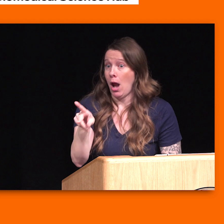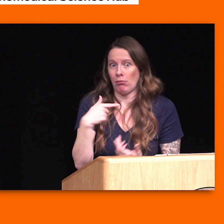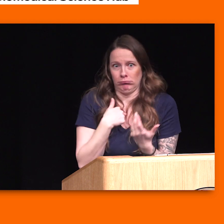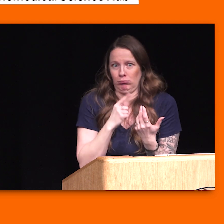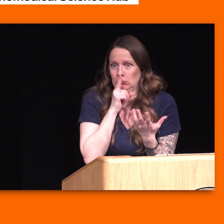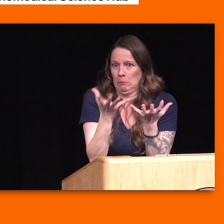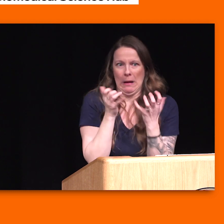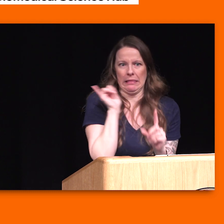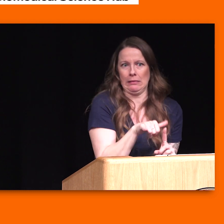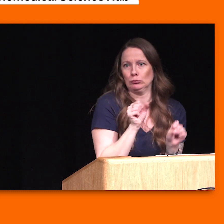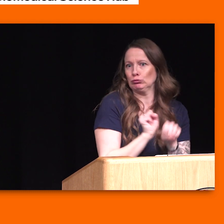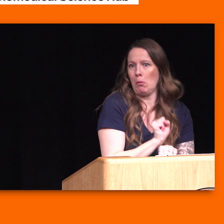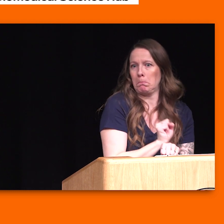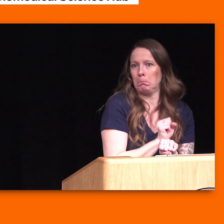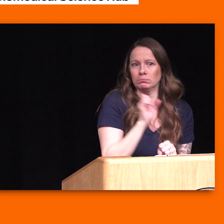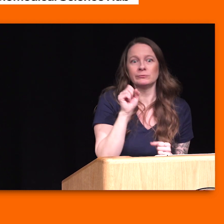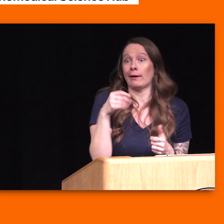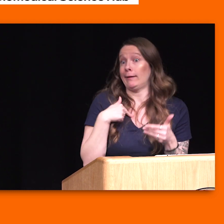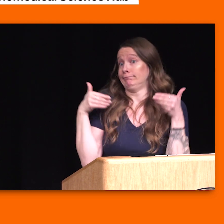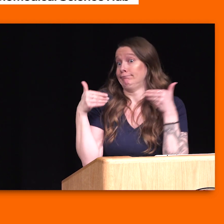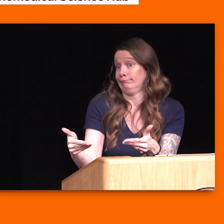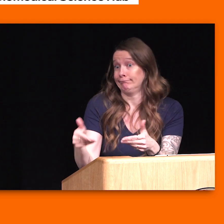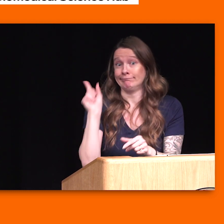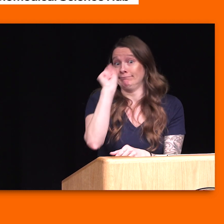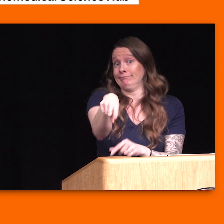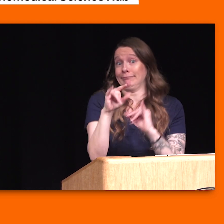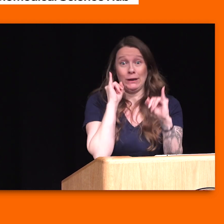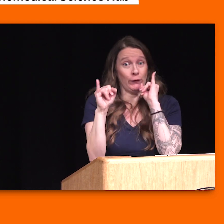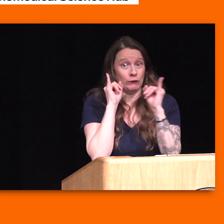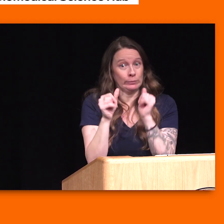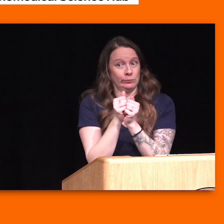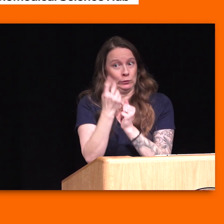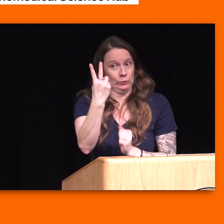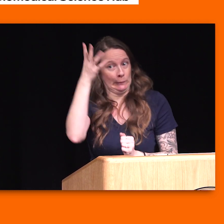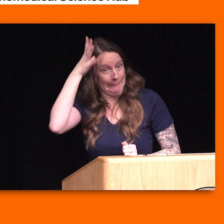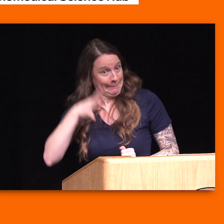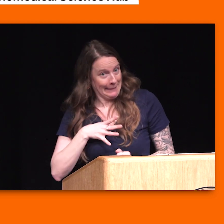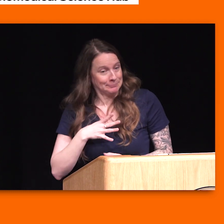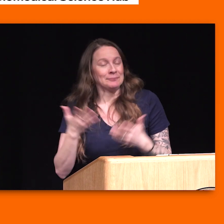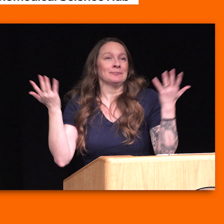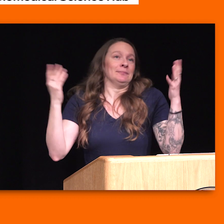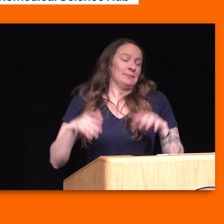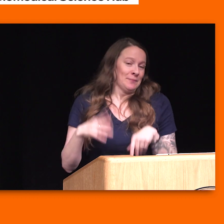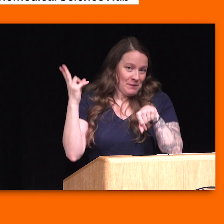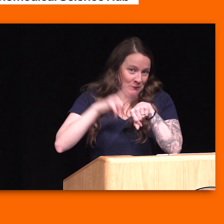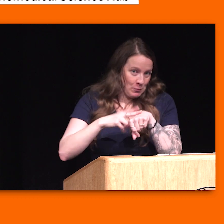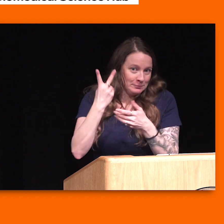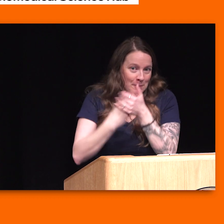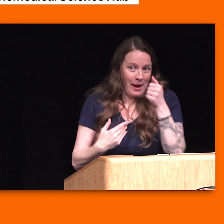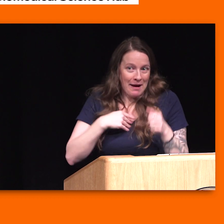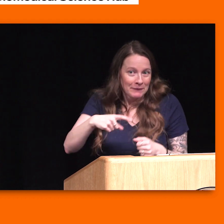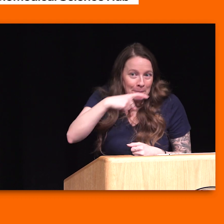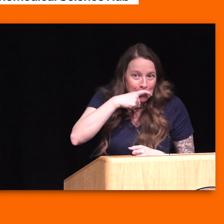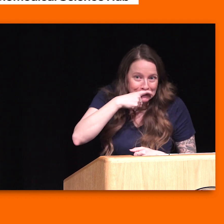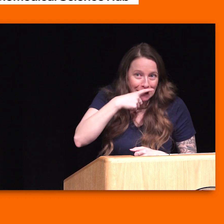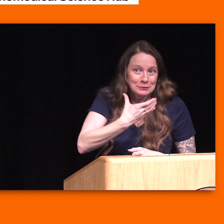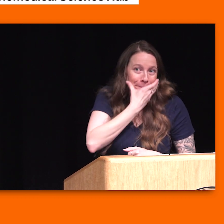So, I accepted the position because I wanted that job, and I went ahead and I interviewed with two men without an interpreter.